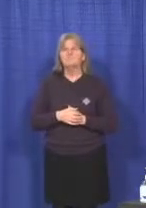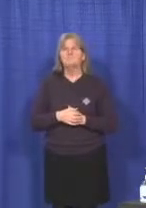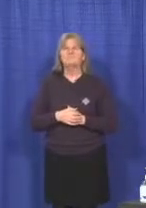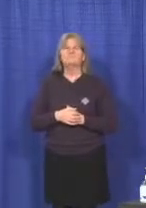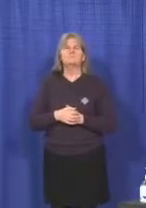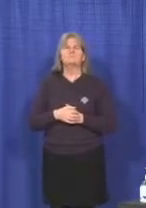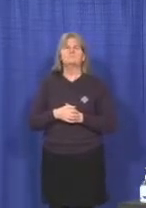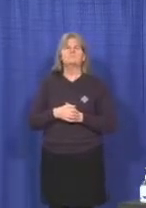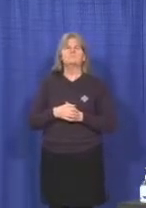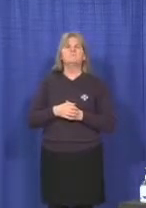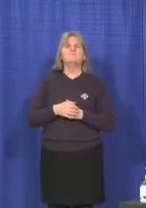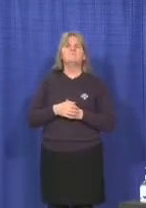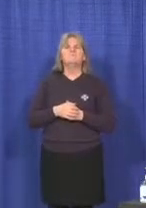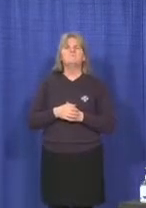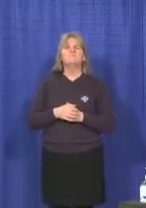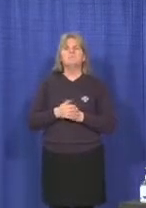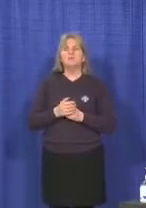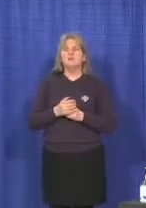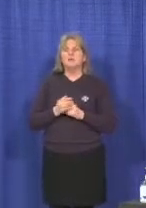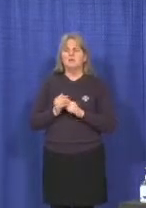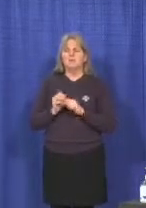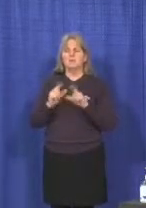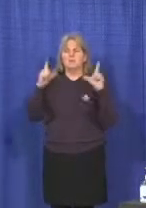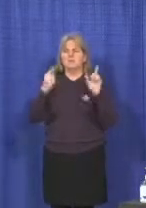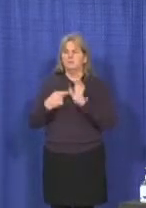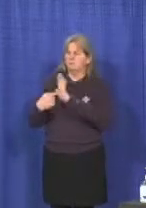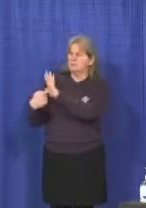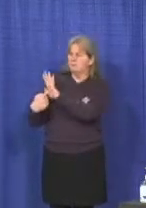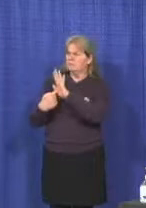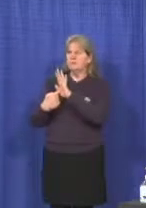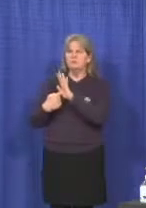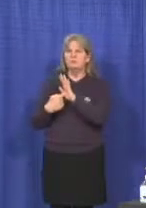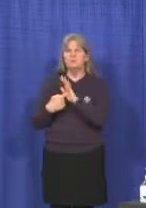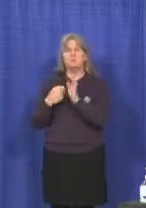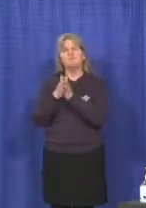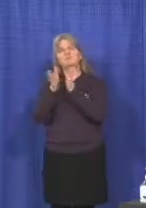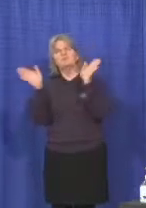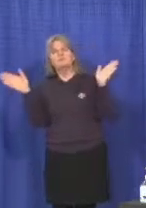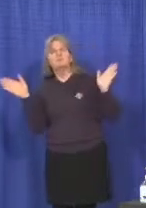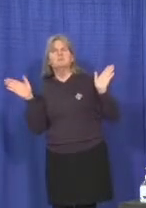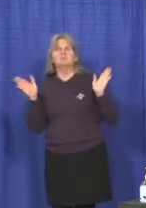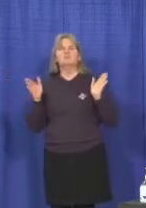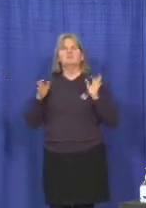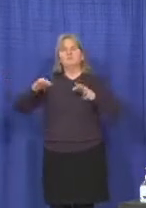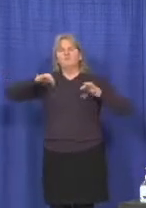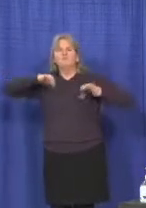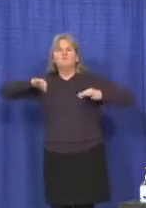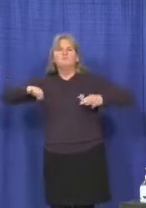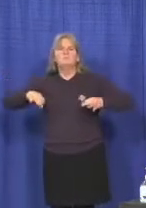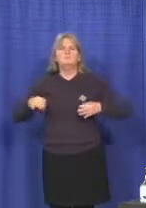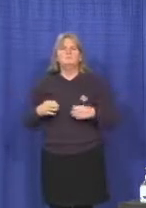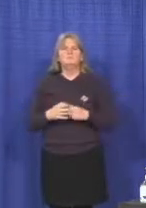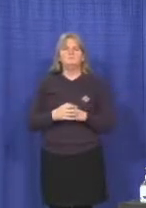introductory slide while I talk about this overview.